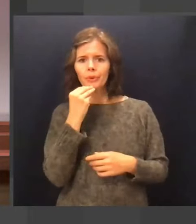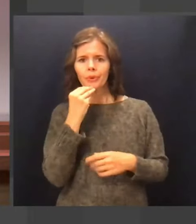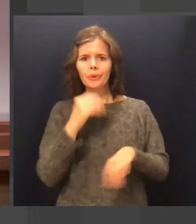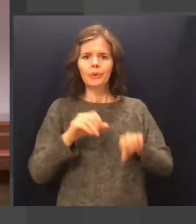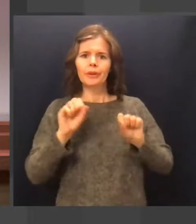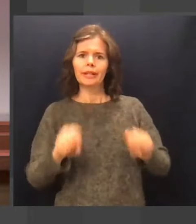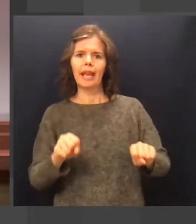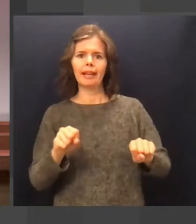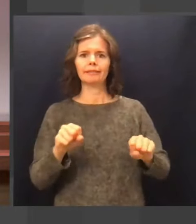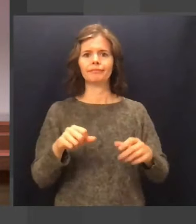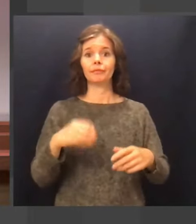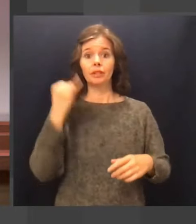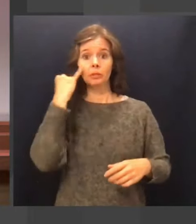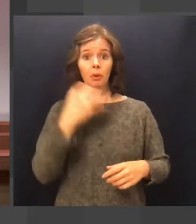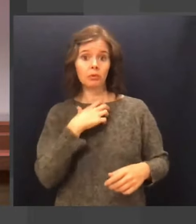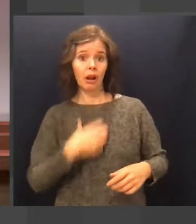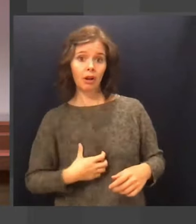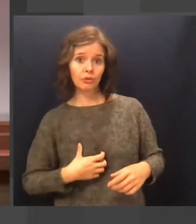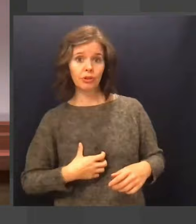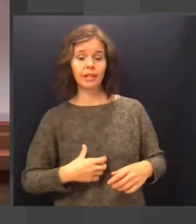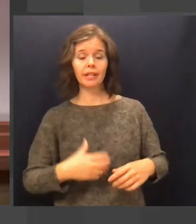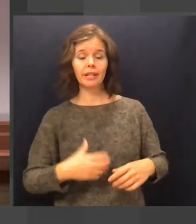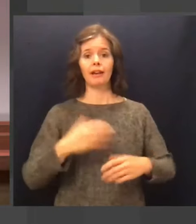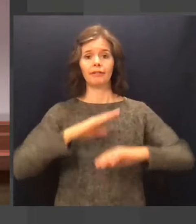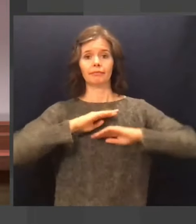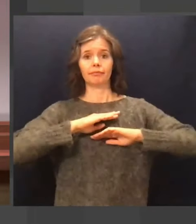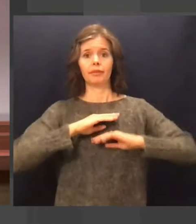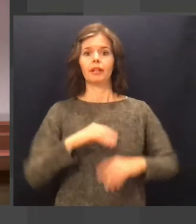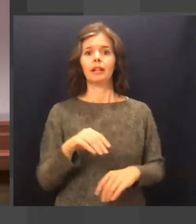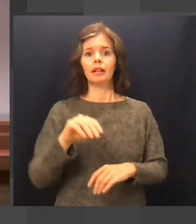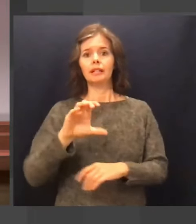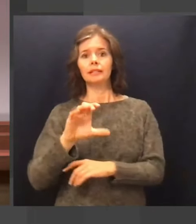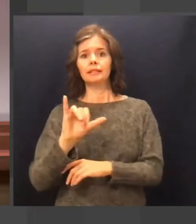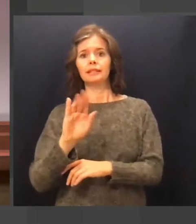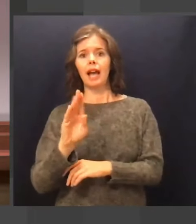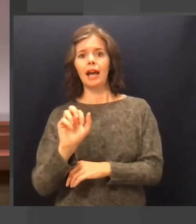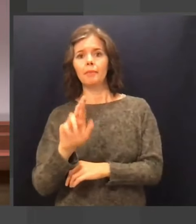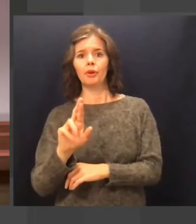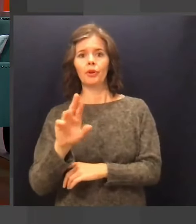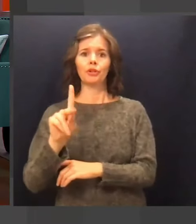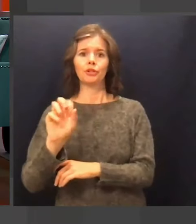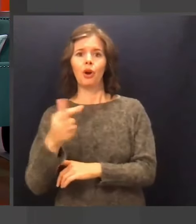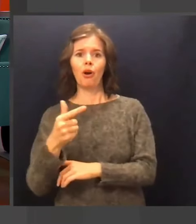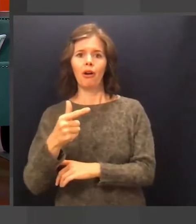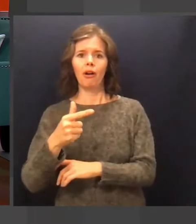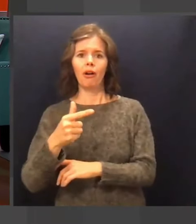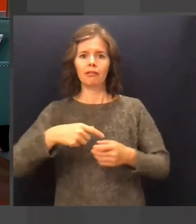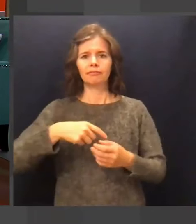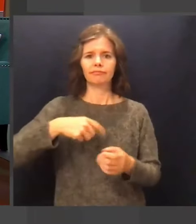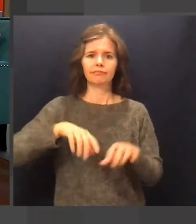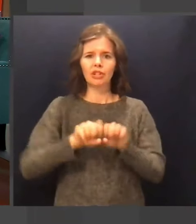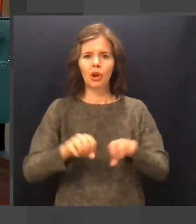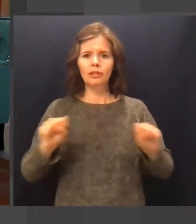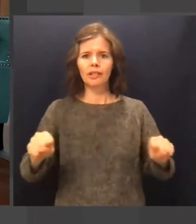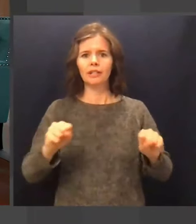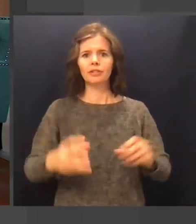NORMALLY DOES. YOU CAN ADD AND REMOVE MOB EFFECTS. SO WE HAD THE CYBER DOG THAT GAVE THREE EFFECTS.